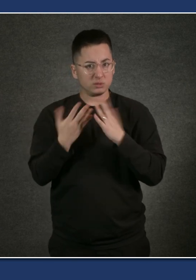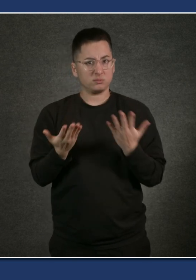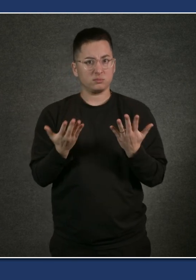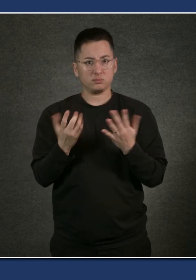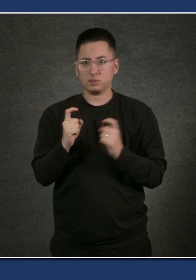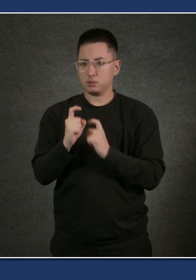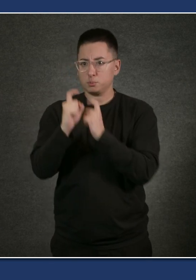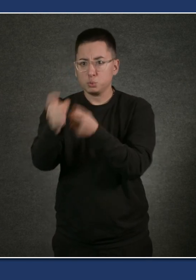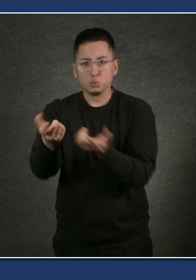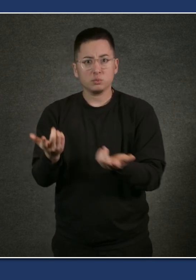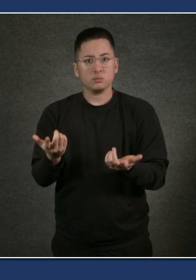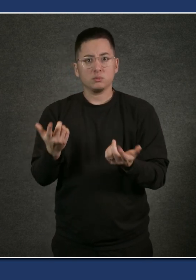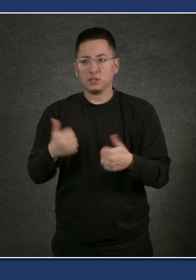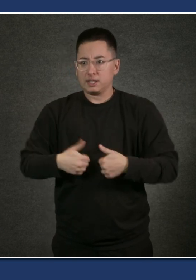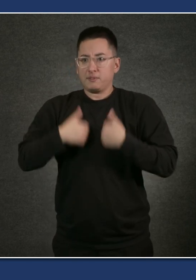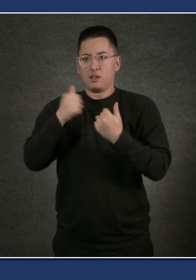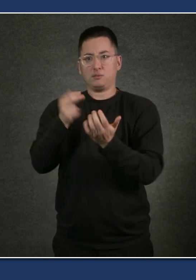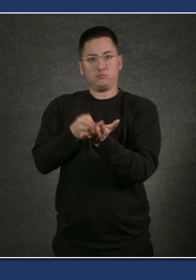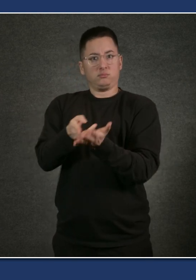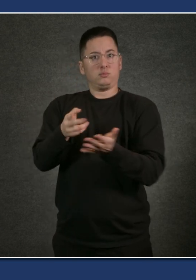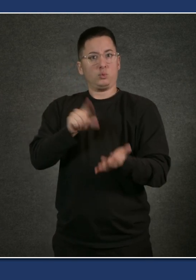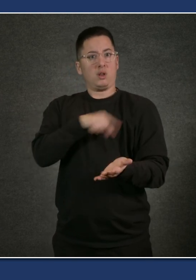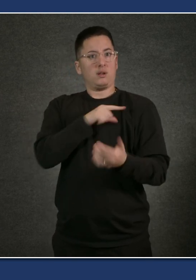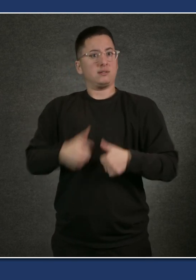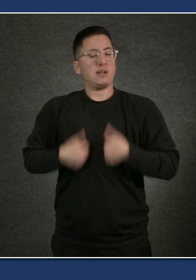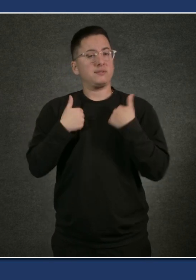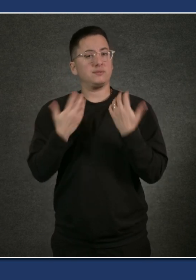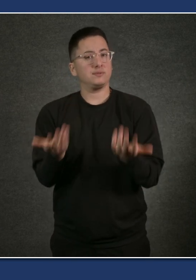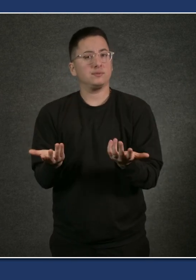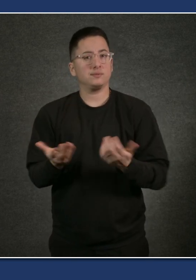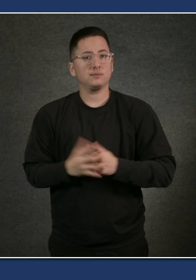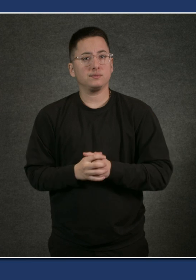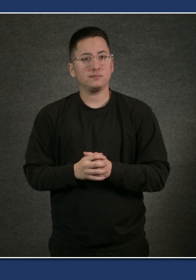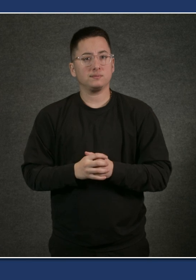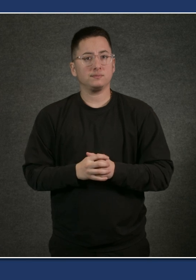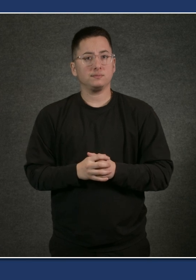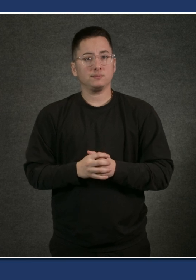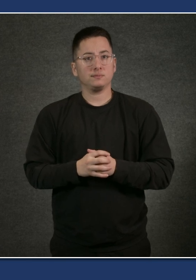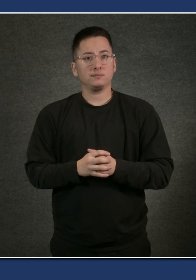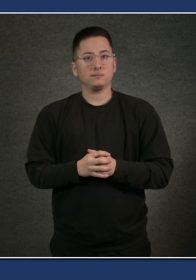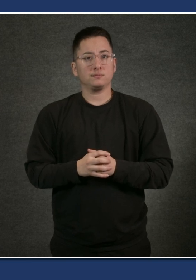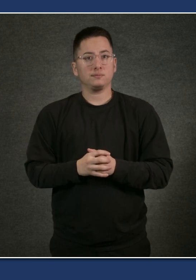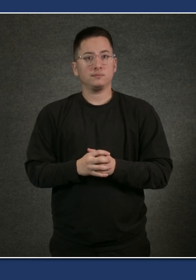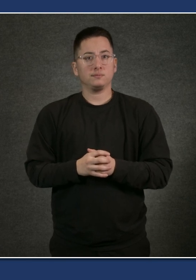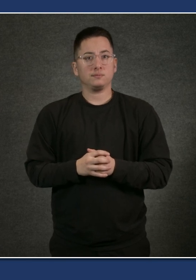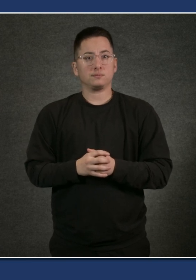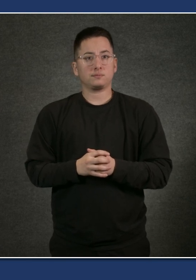We need to preserve essential services, such as access for home care and critical health access for individuals